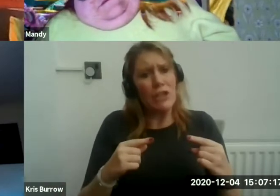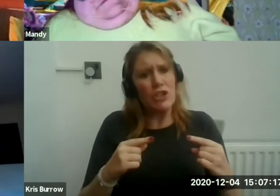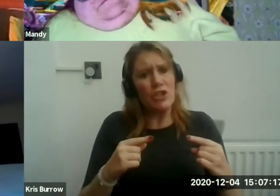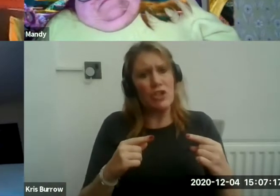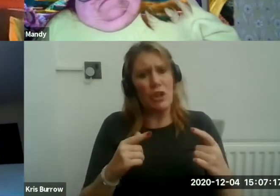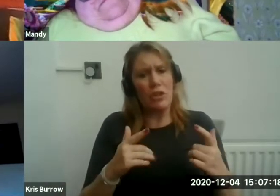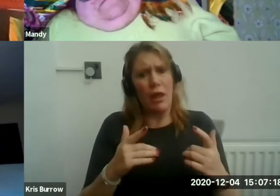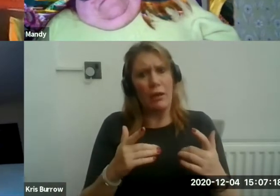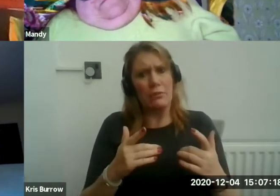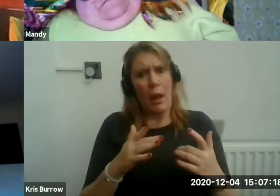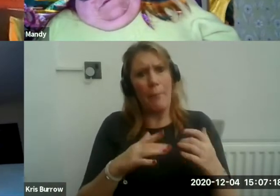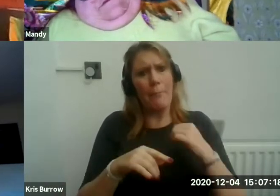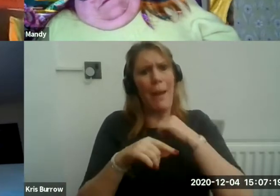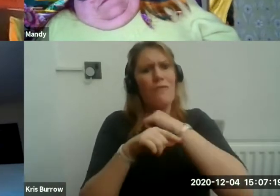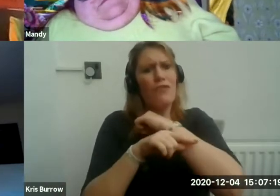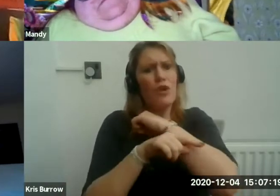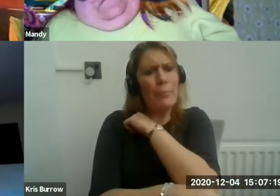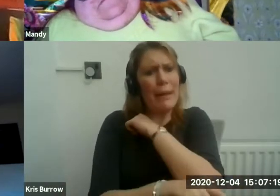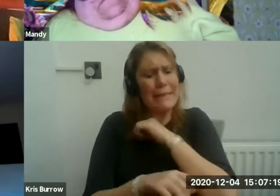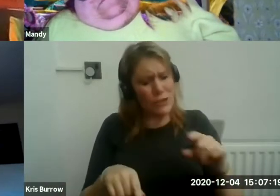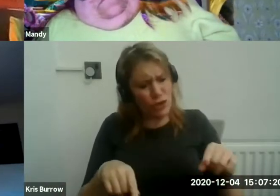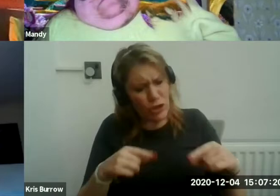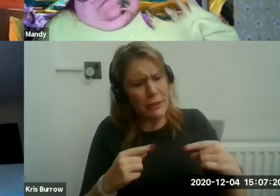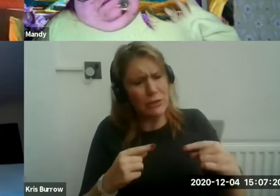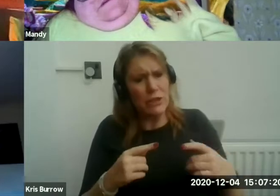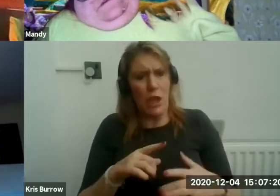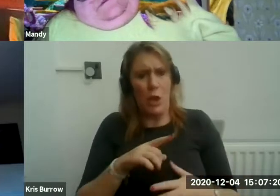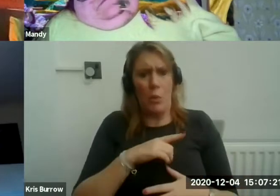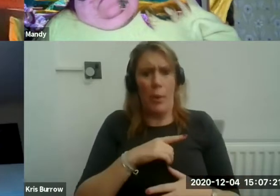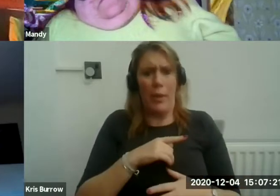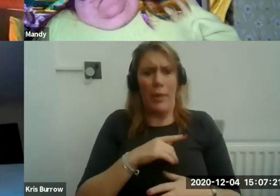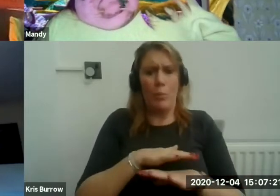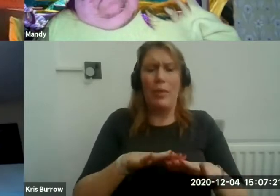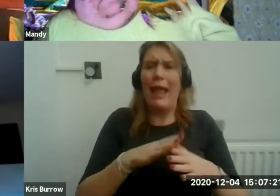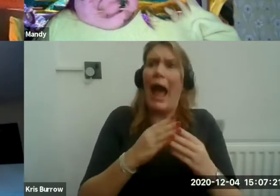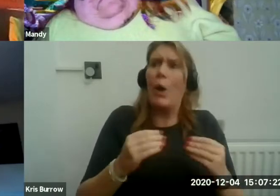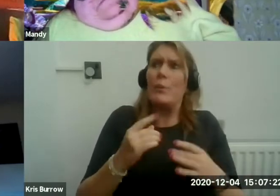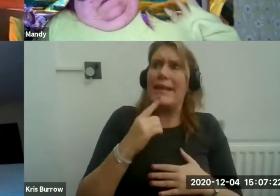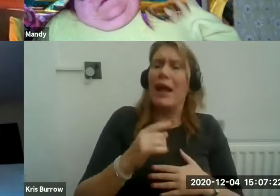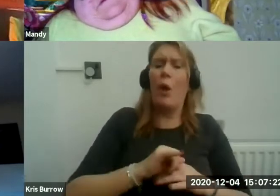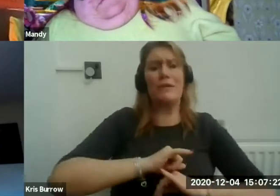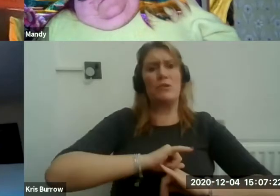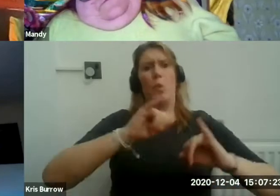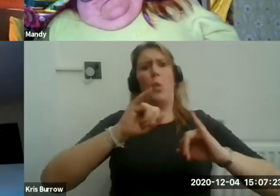isn't awful, you know, that just disabled women are disproportionately affected by